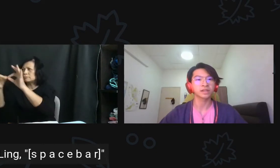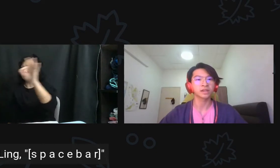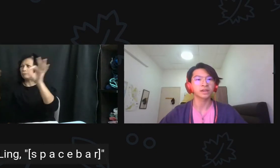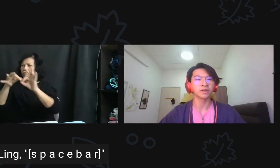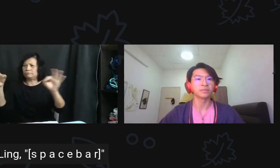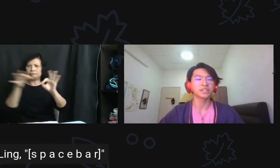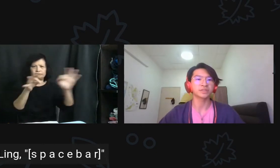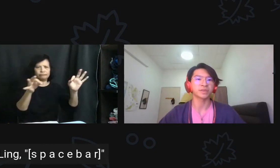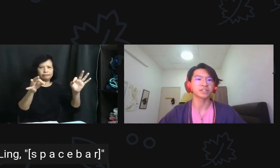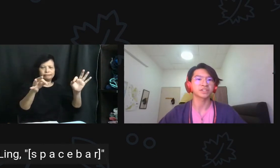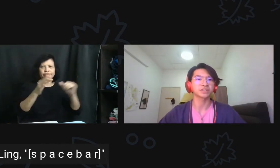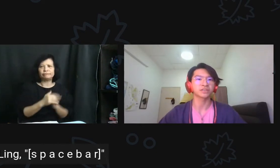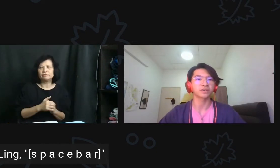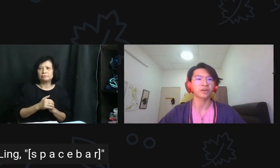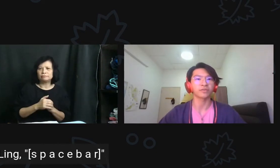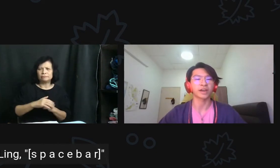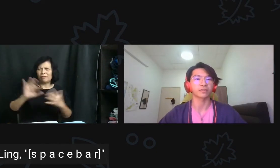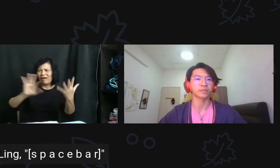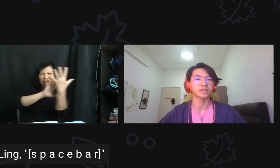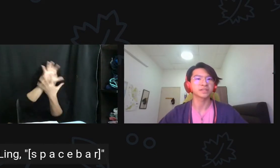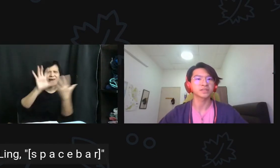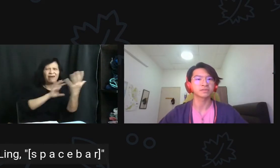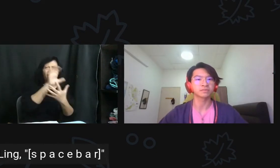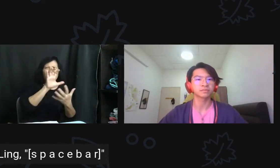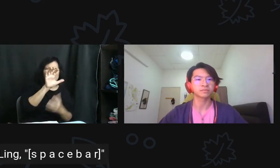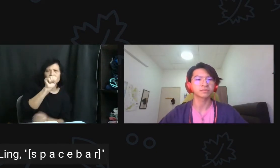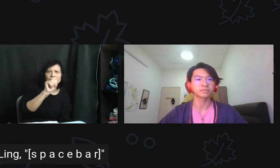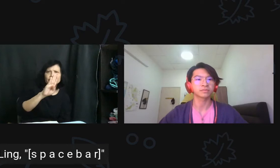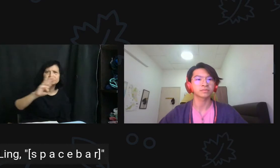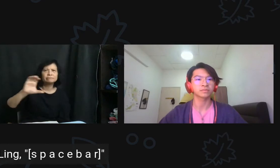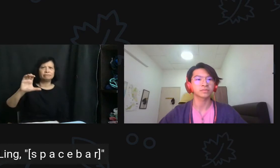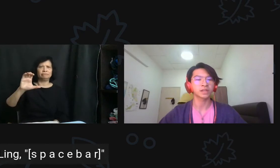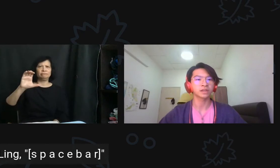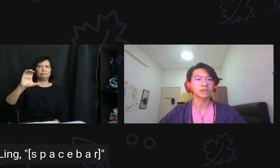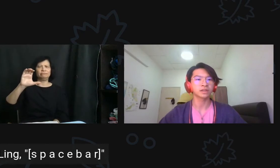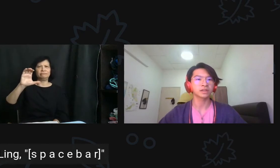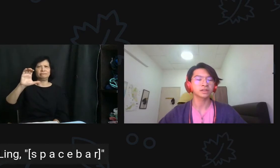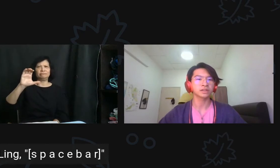a mish-mash of alphabets.